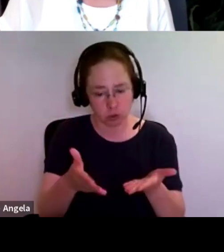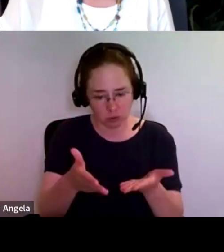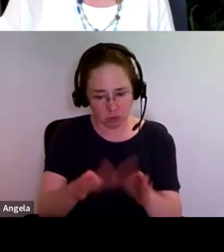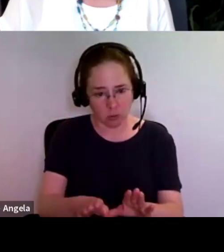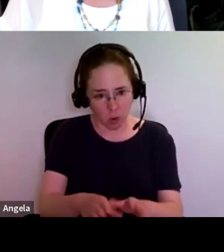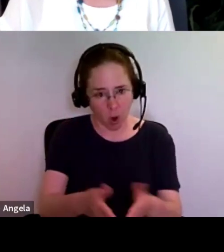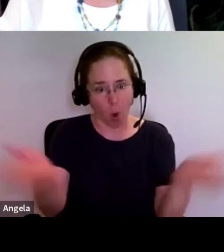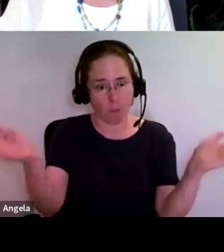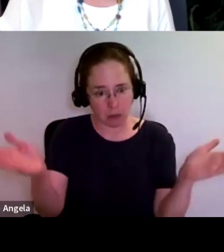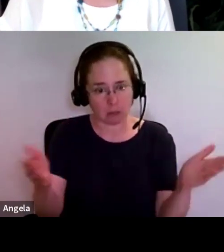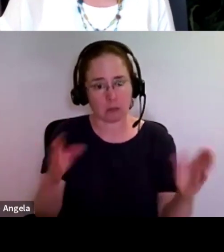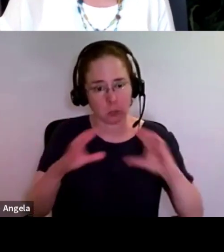community.